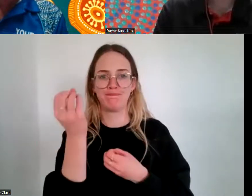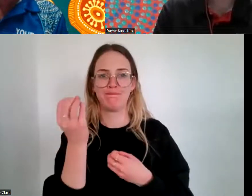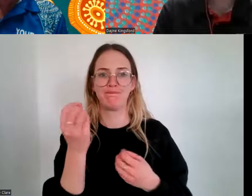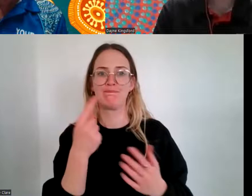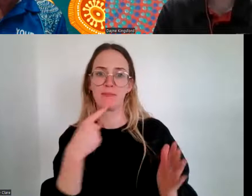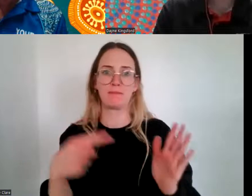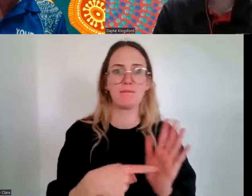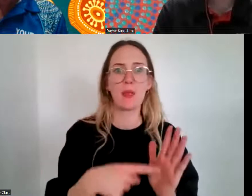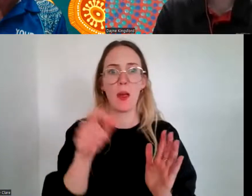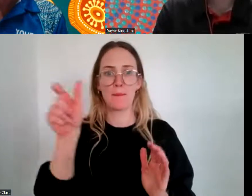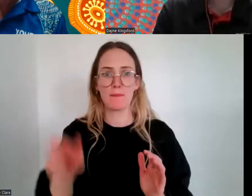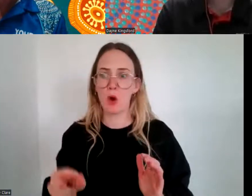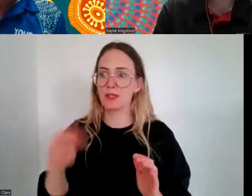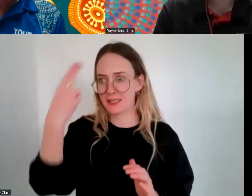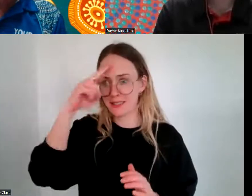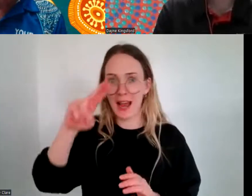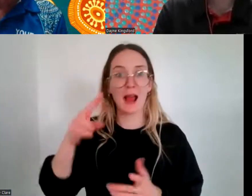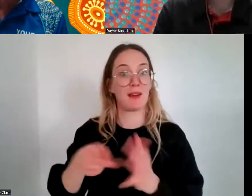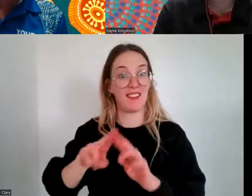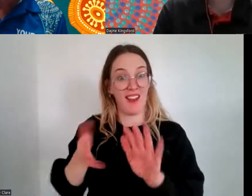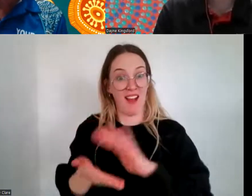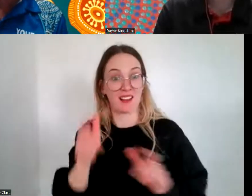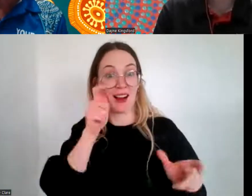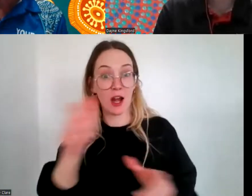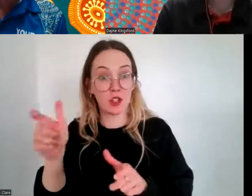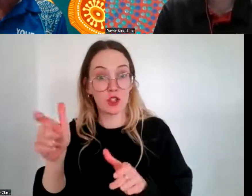person under a guardianship order or who has previously been involved in